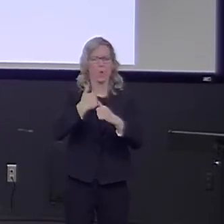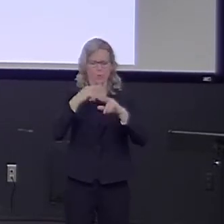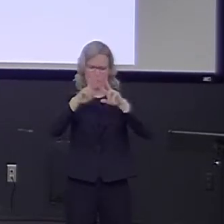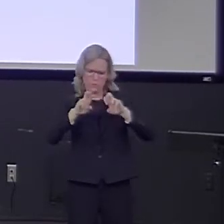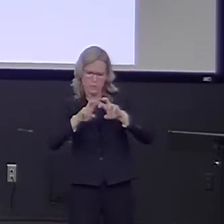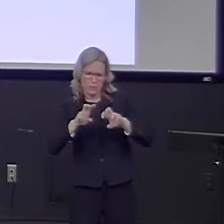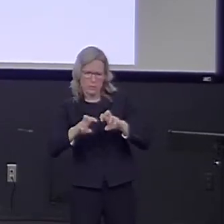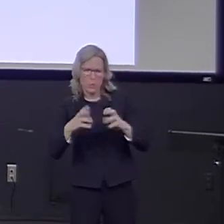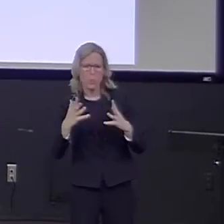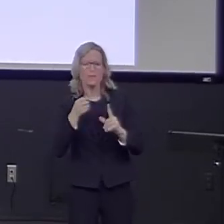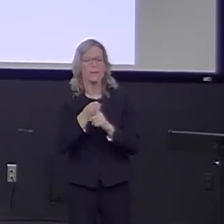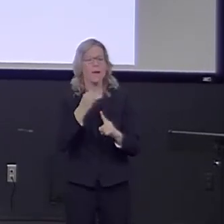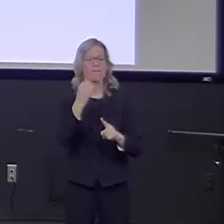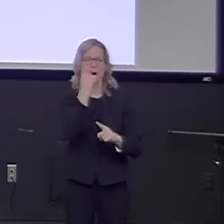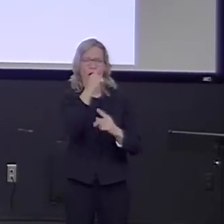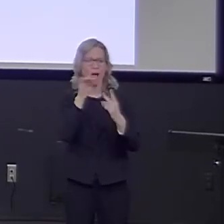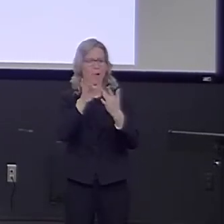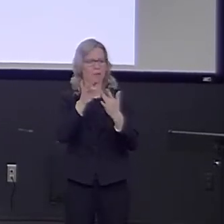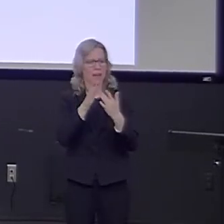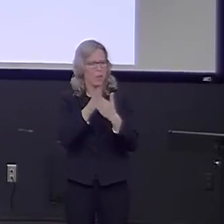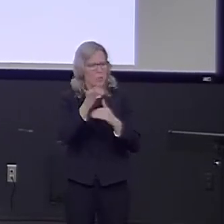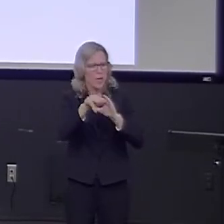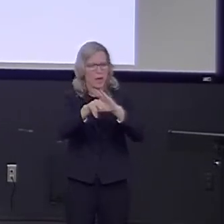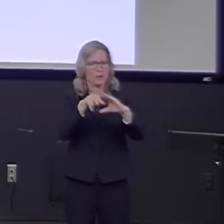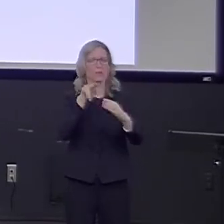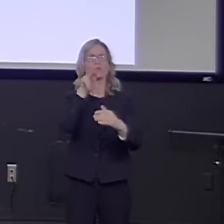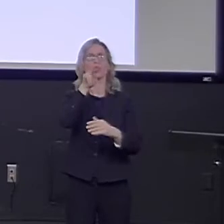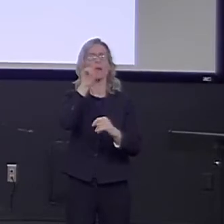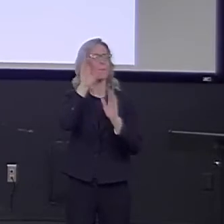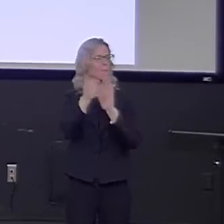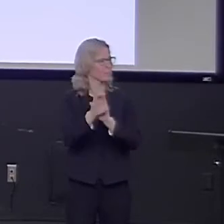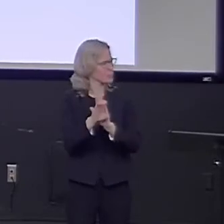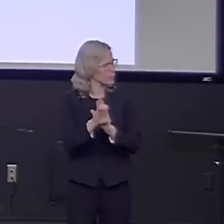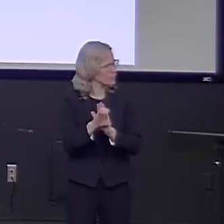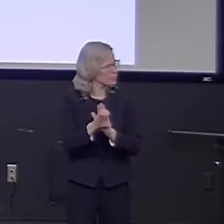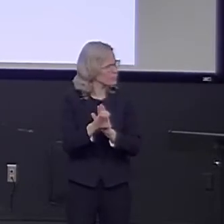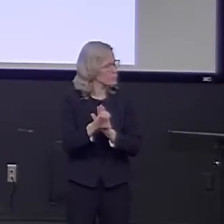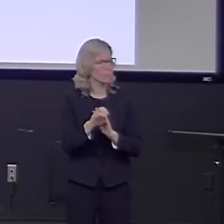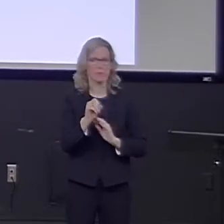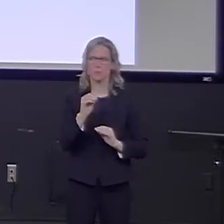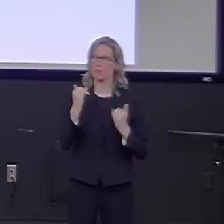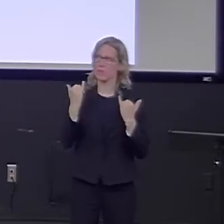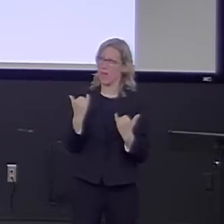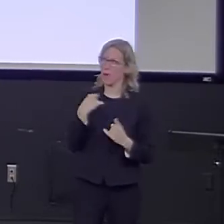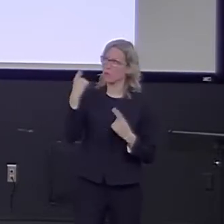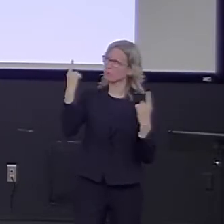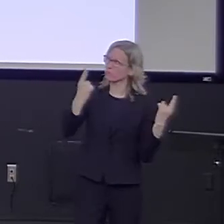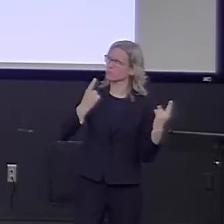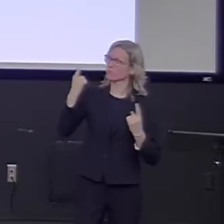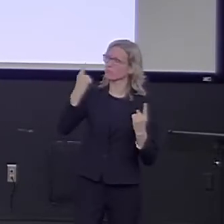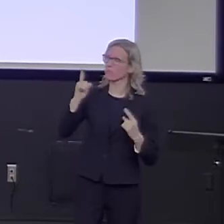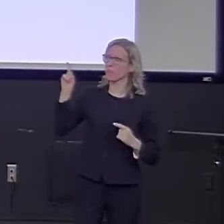So there is a perfectly good reason to think that this experiment would show no difference